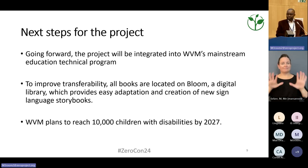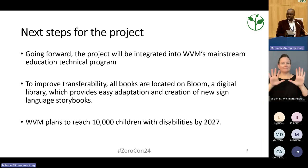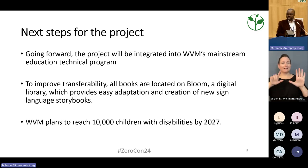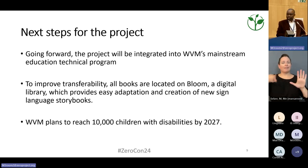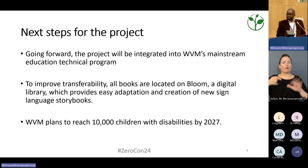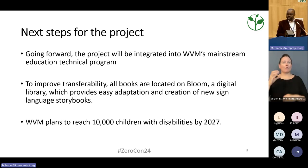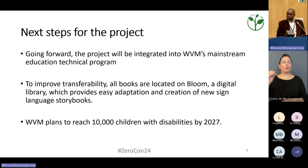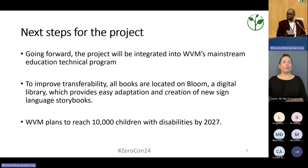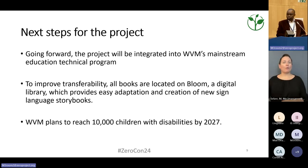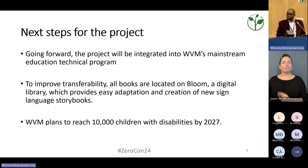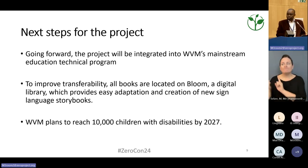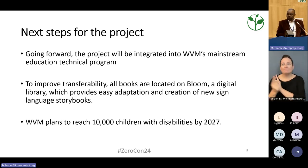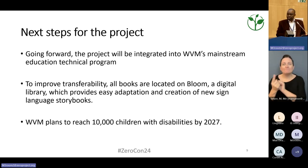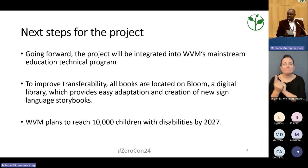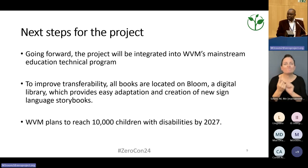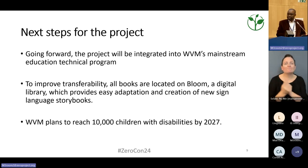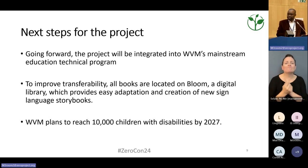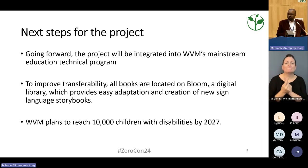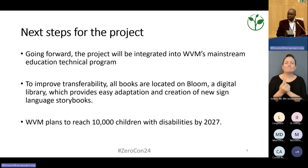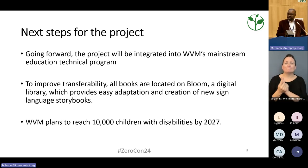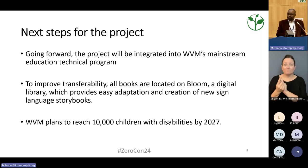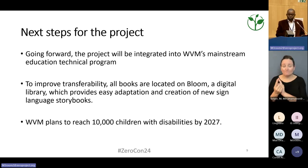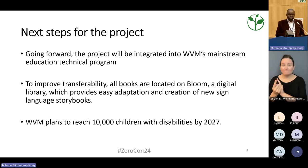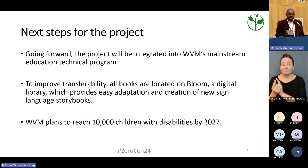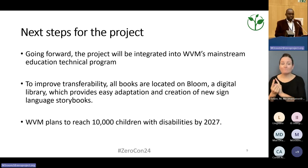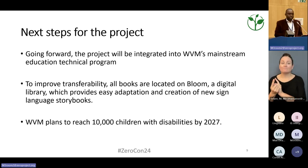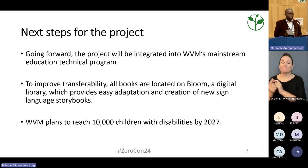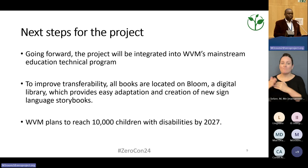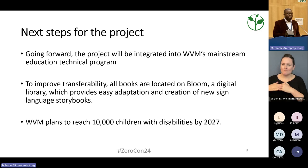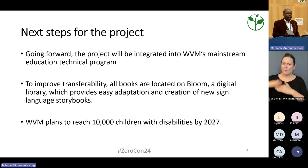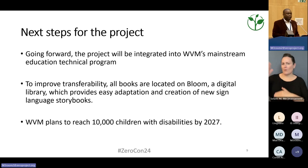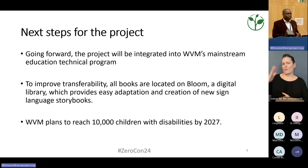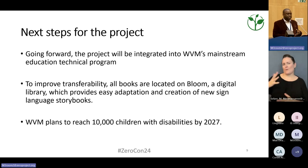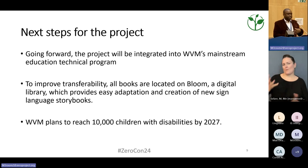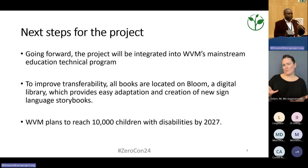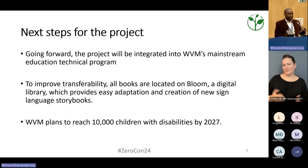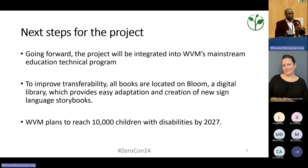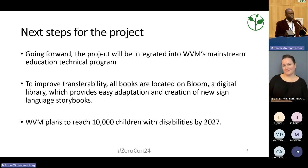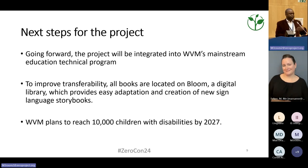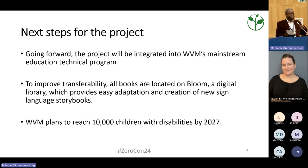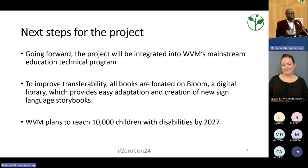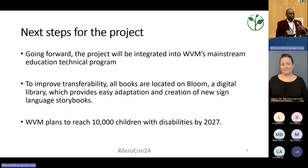with. But also, to make sure the books in the digital library are more transferable. It is easy